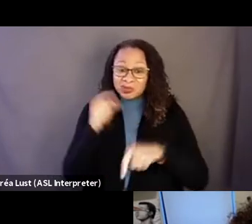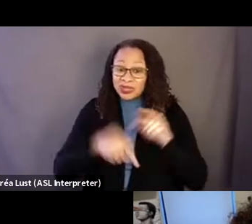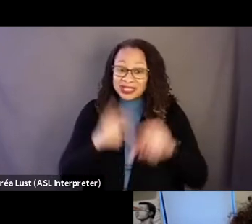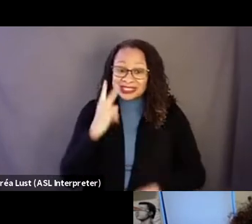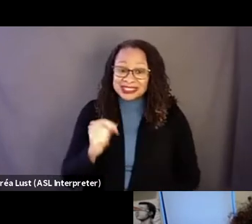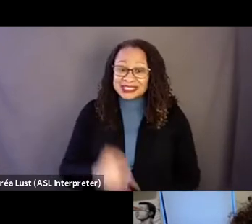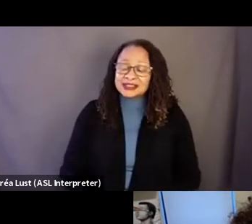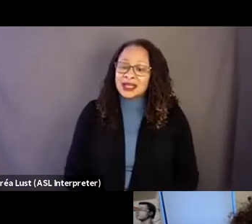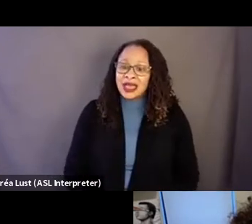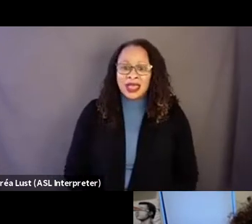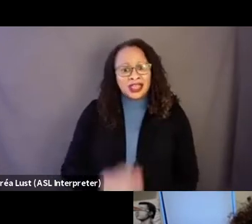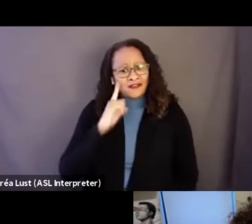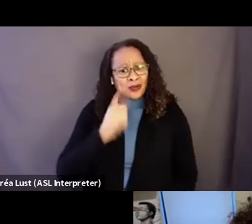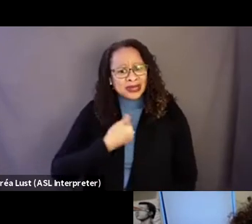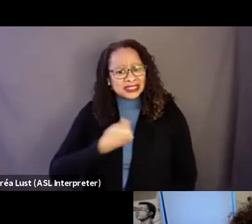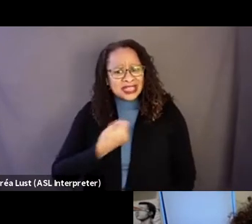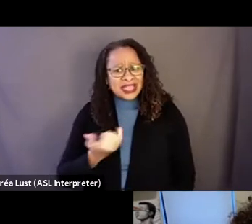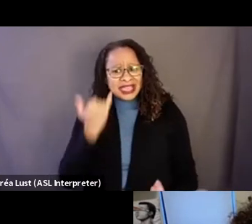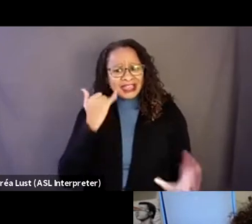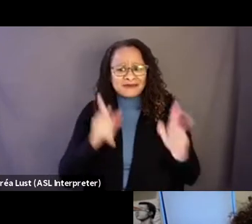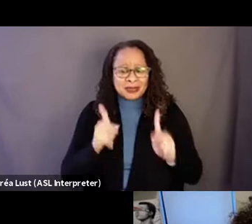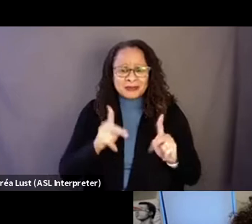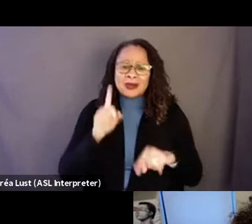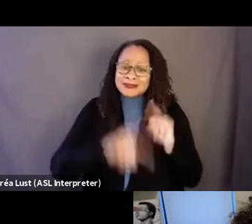And it's, to me, it's like, if people can't sleep...